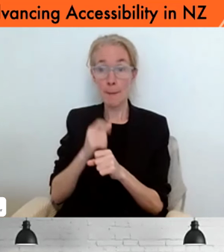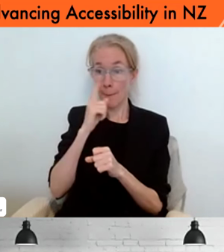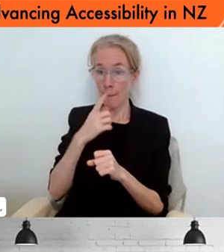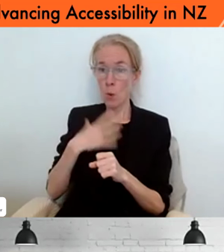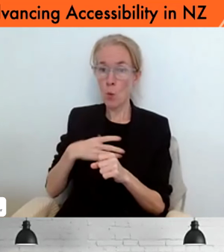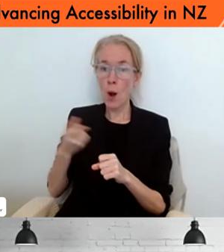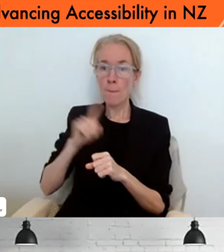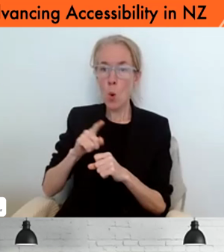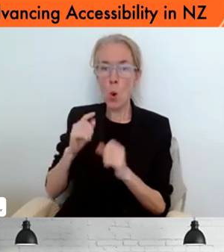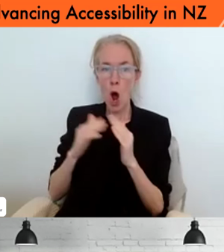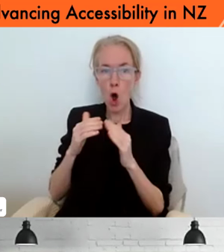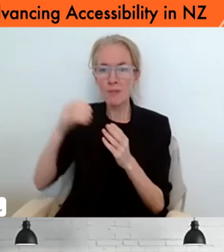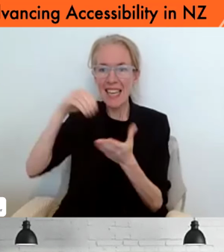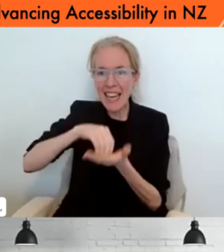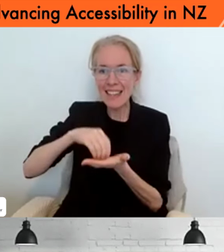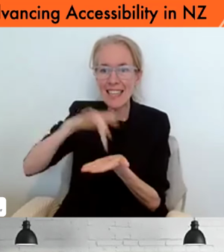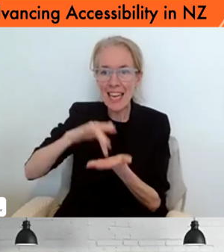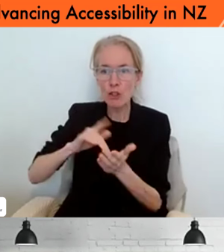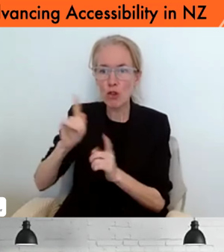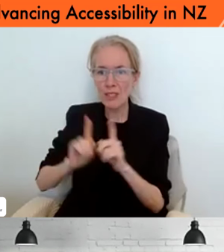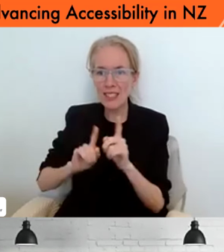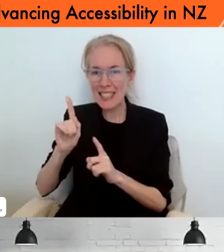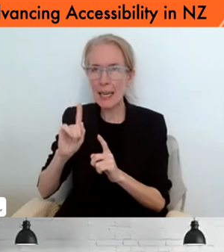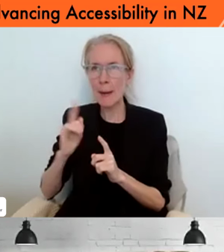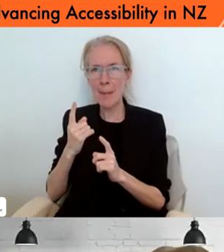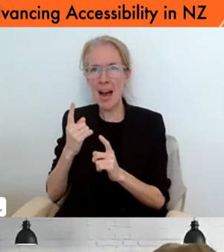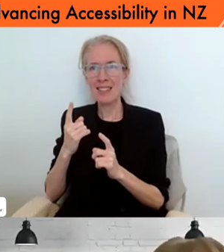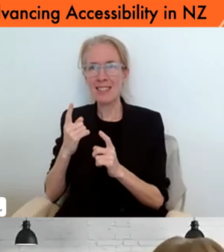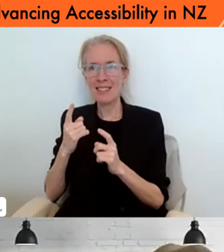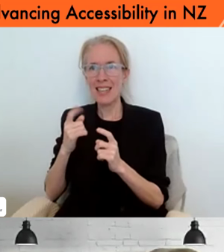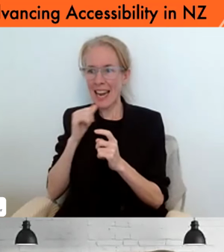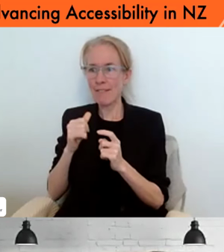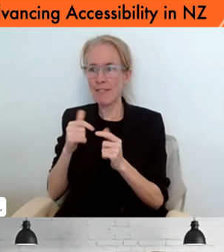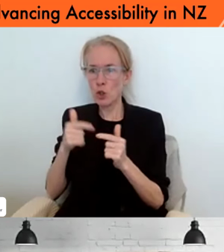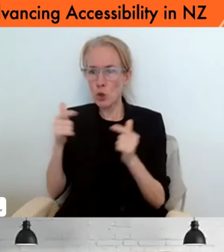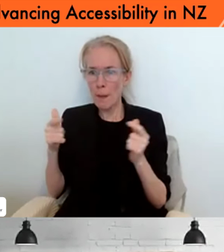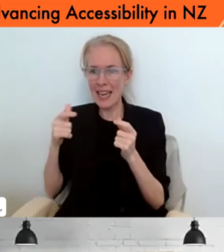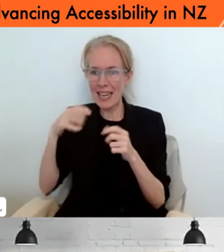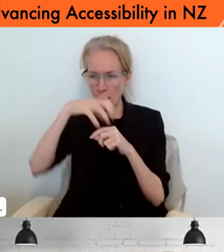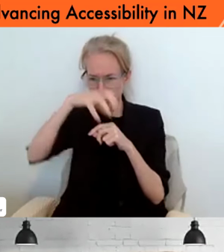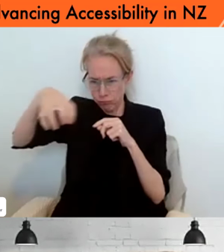light or things like that. So there's a lot of competing factors in there.